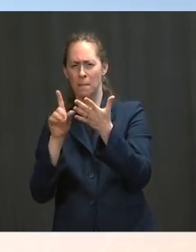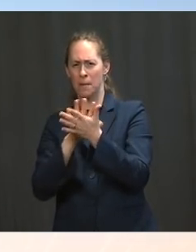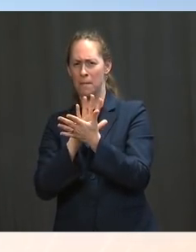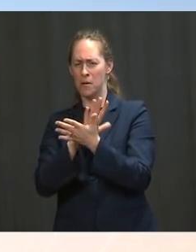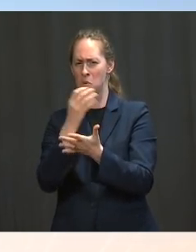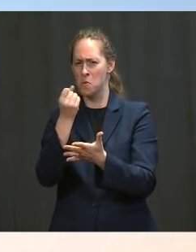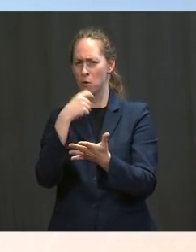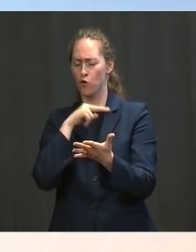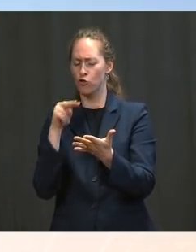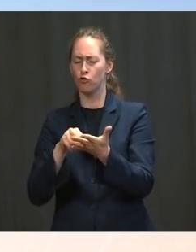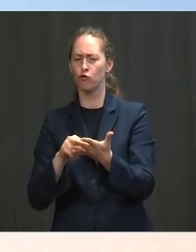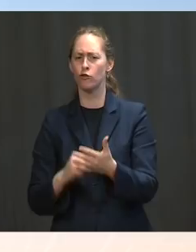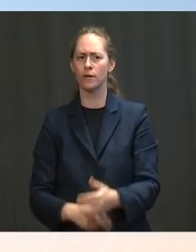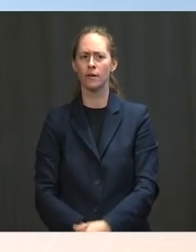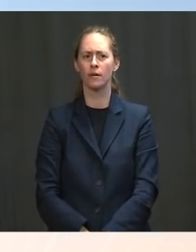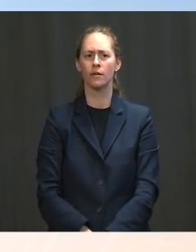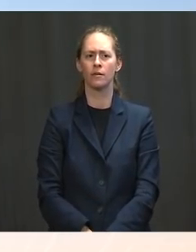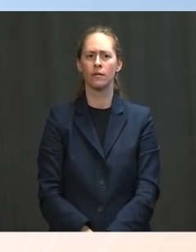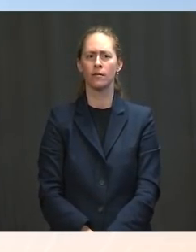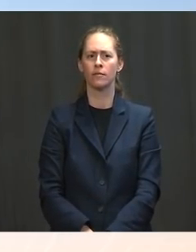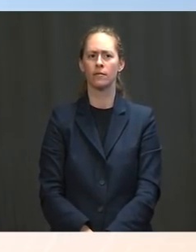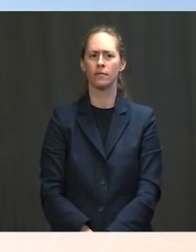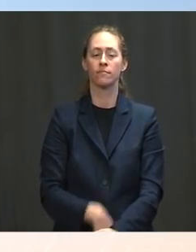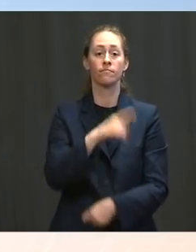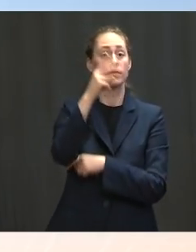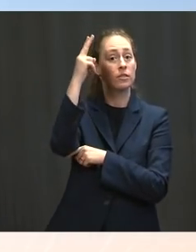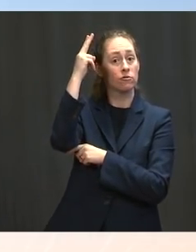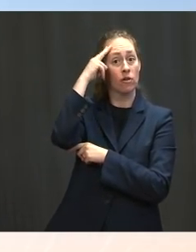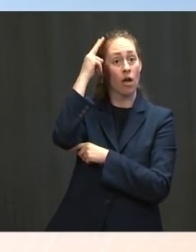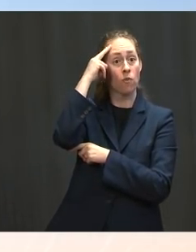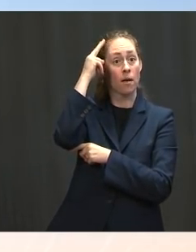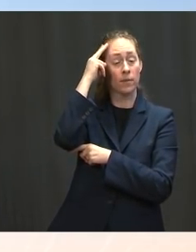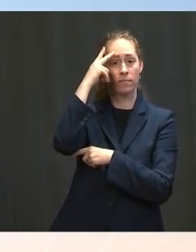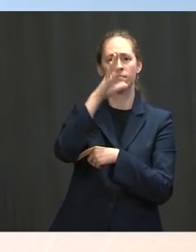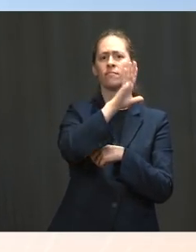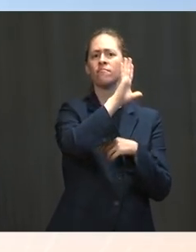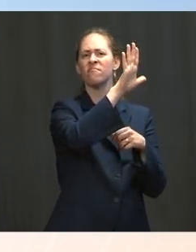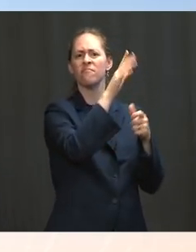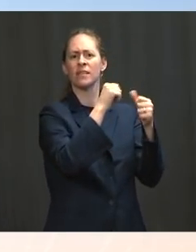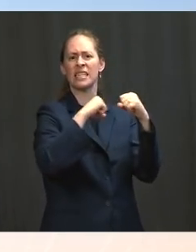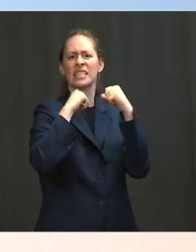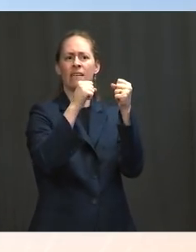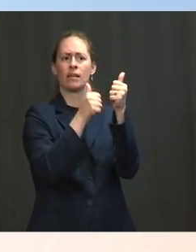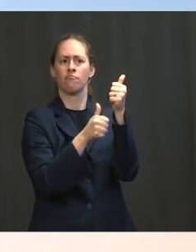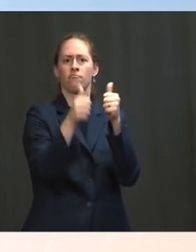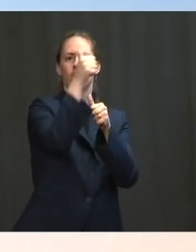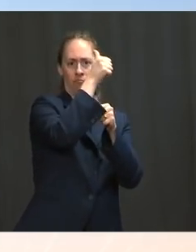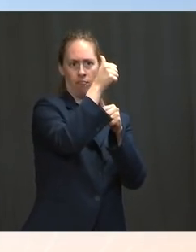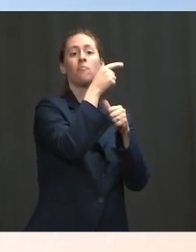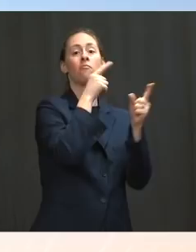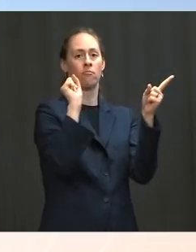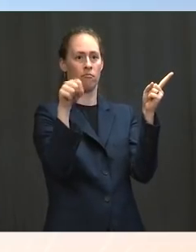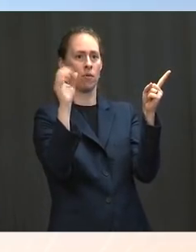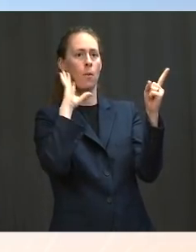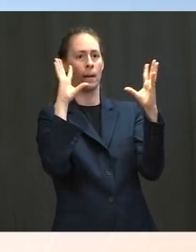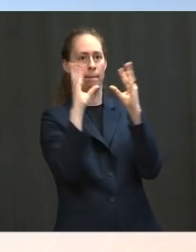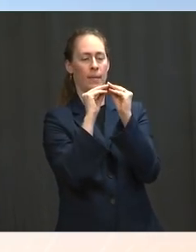Saudi Arabia's Deputy Defense Minister will meet with -- or is meeting with, I should say -- Biden administration officials today,